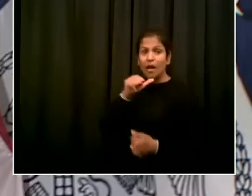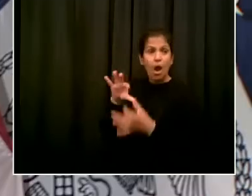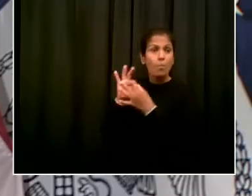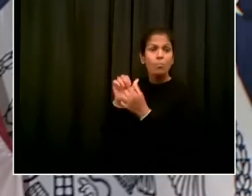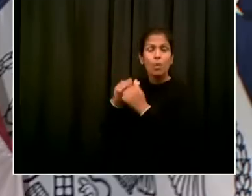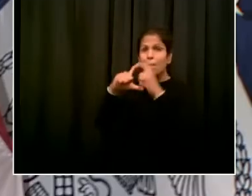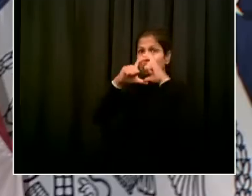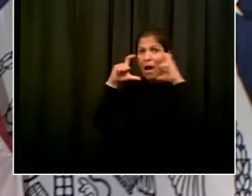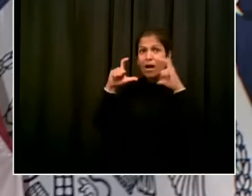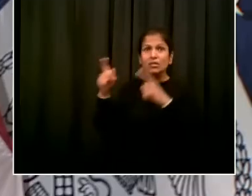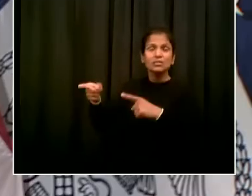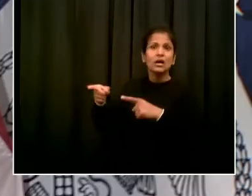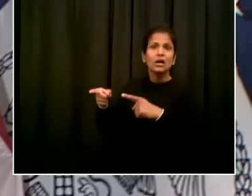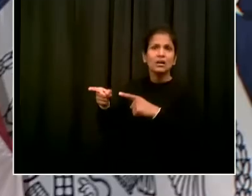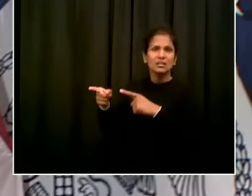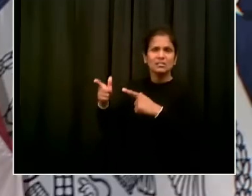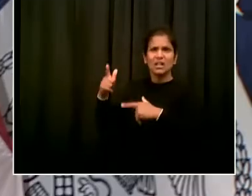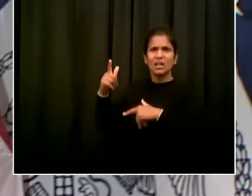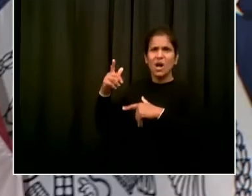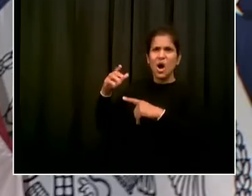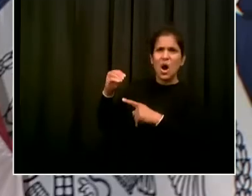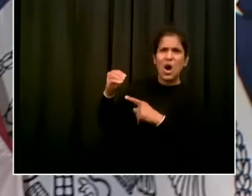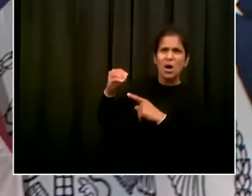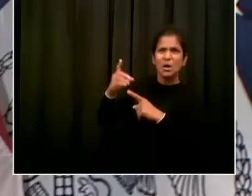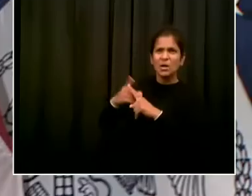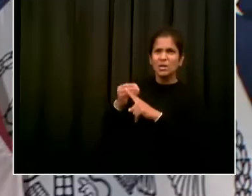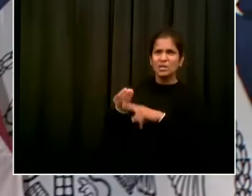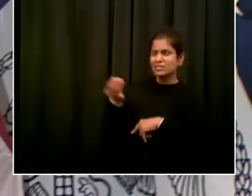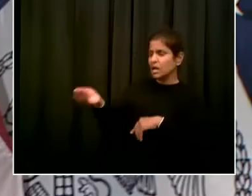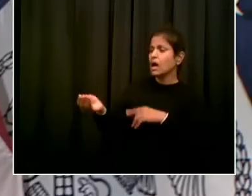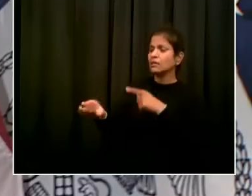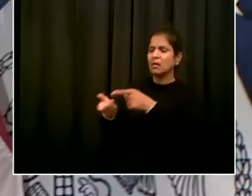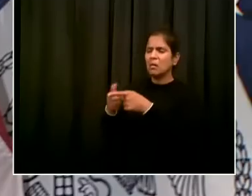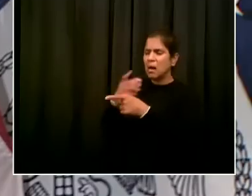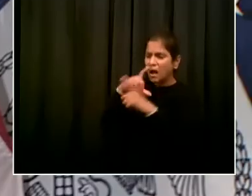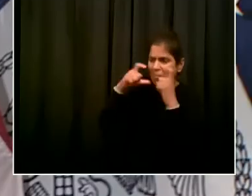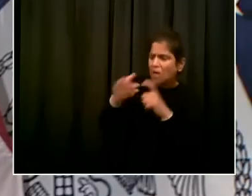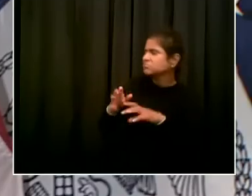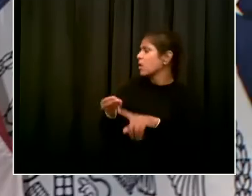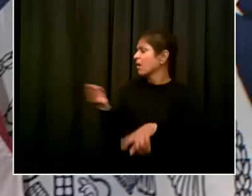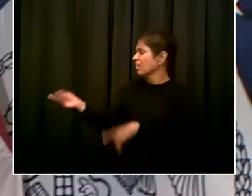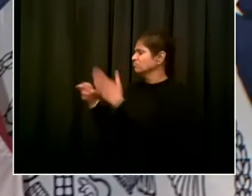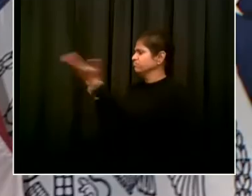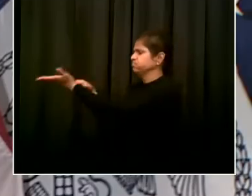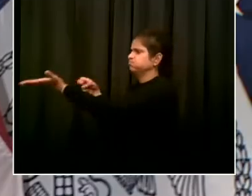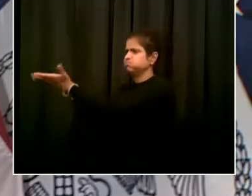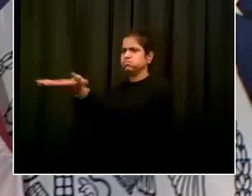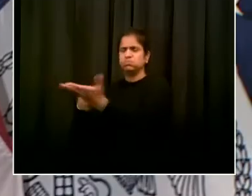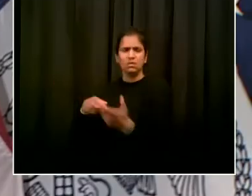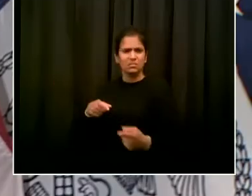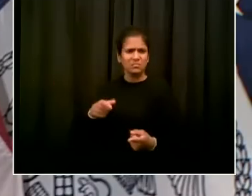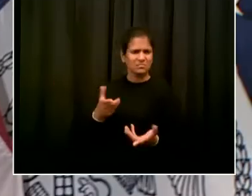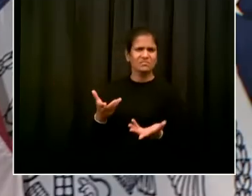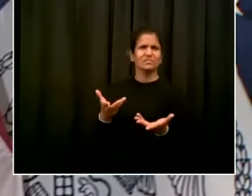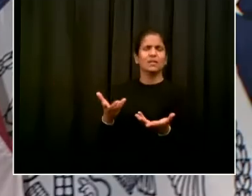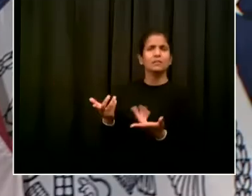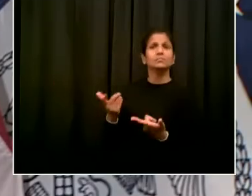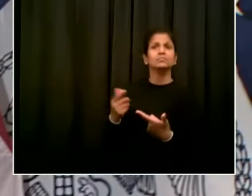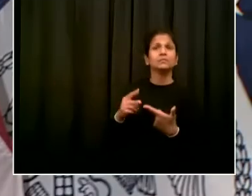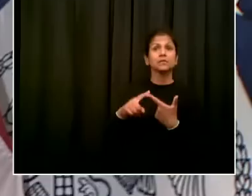AND EVEN THIS SANITATION GROUP ARE GIVING OUT CITATIONS A AD N SOSOEMTIMES THEY WERE GIVING OUT CITATIONS FOR